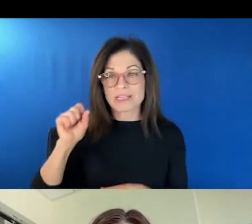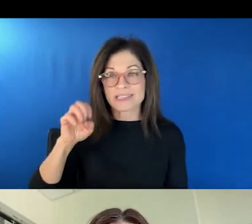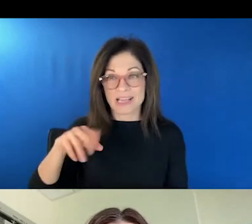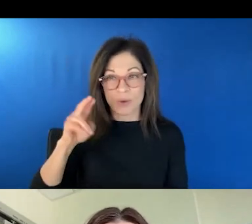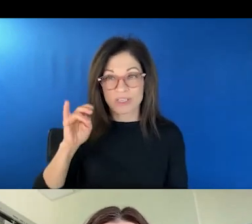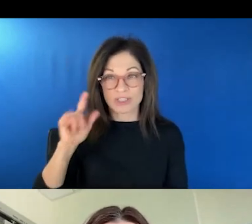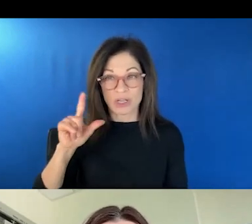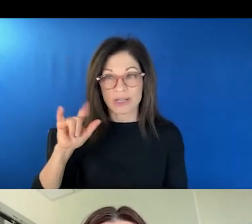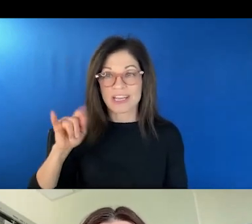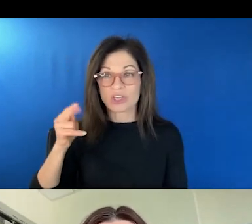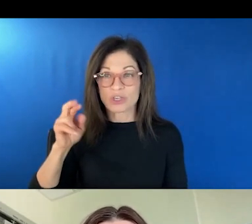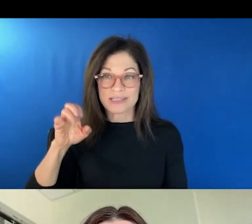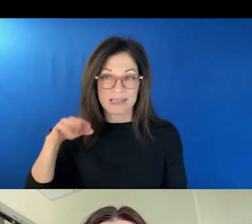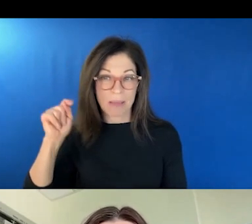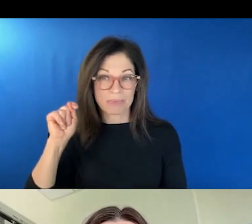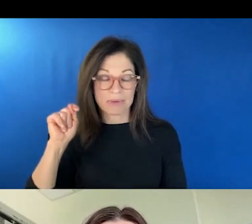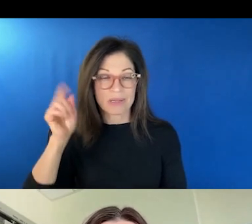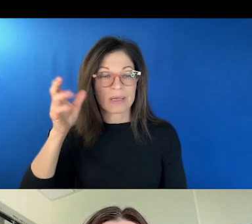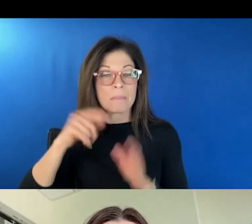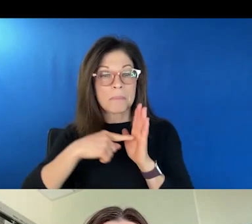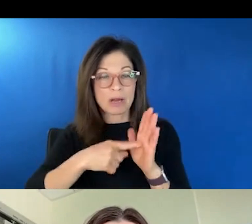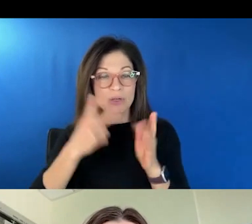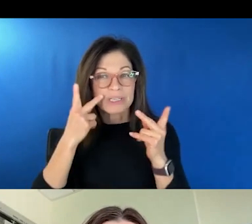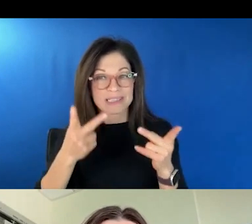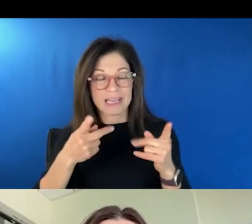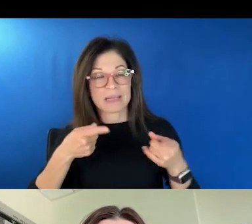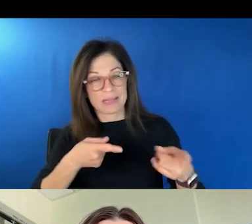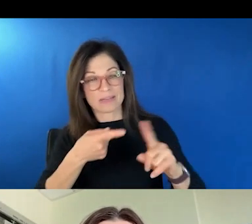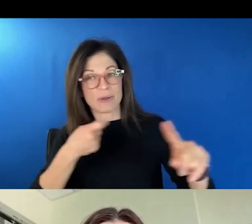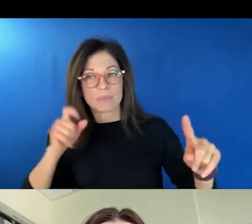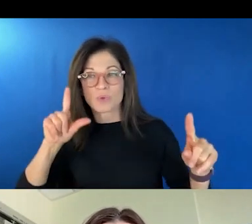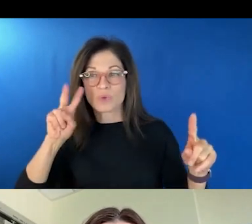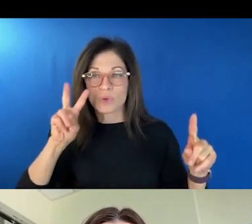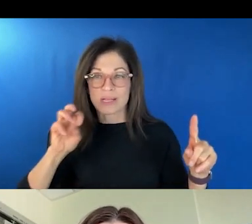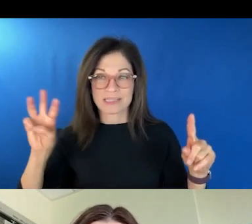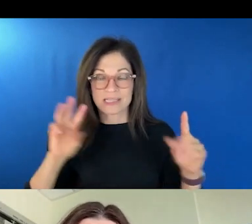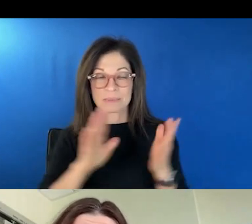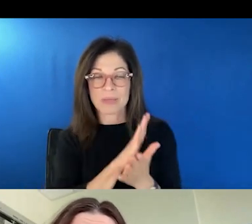THE NEXT SLIDE IS AN EXERT FROM THE 2006 PAPER THAT WAS PUBLISHED